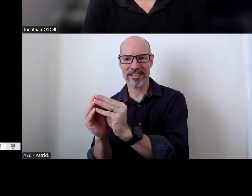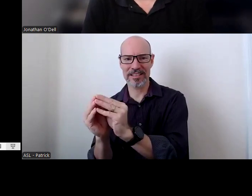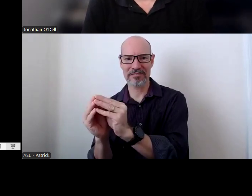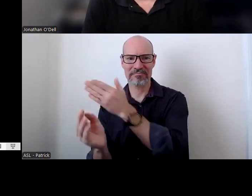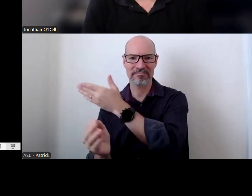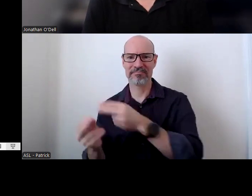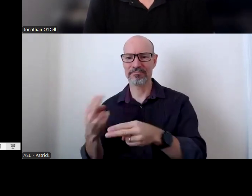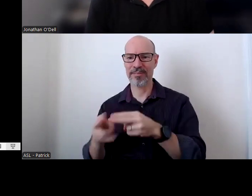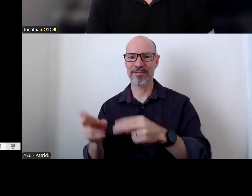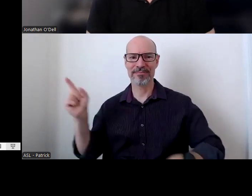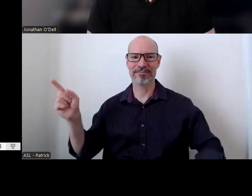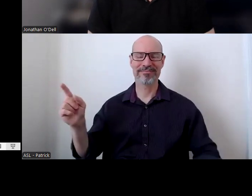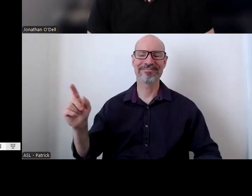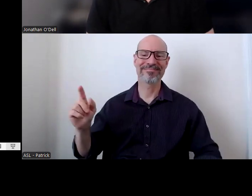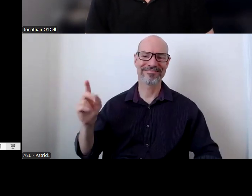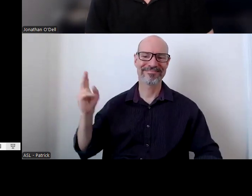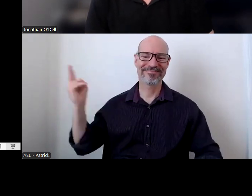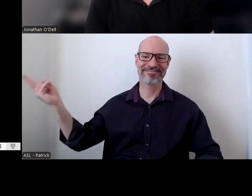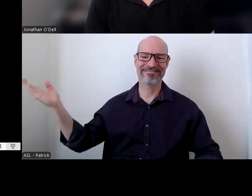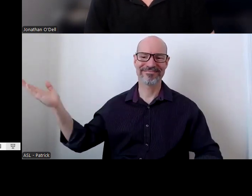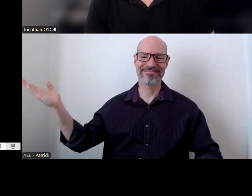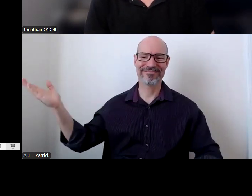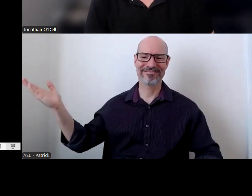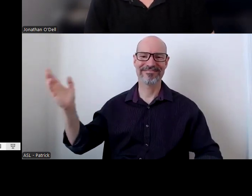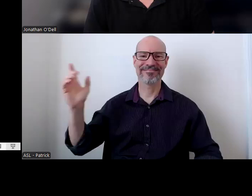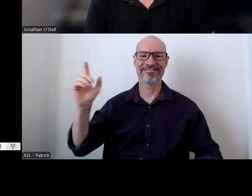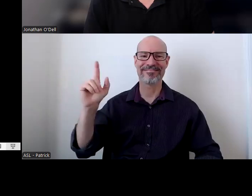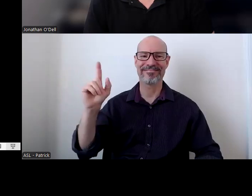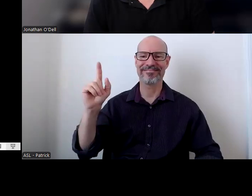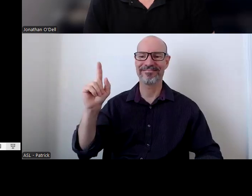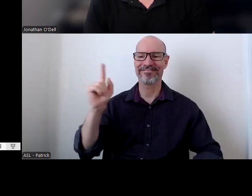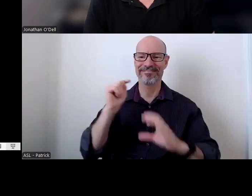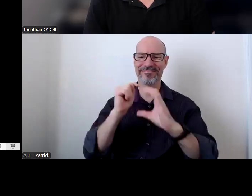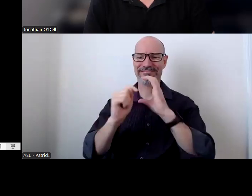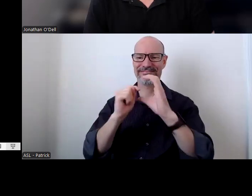Next slide, please. Here you see a visual of a